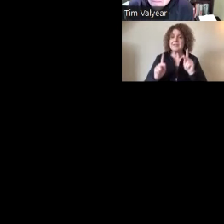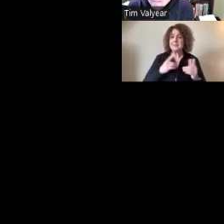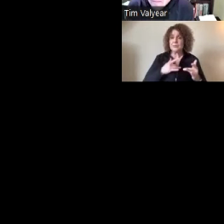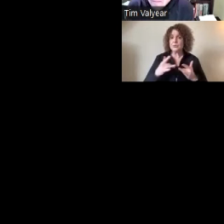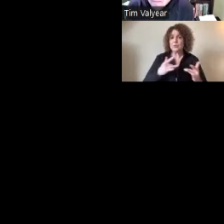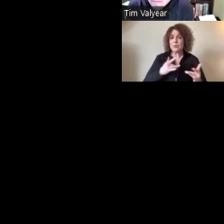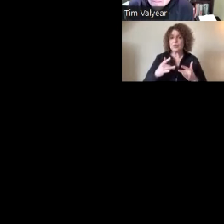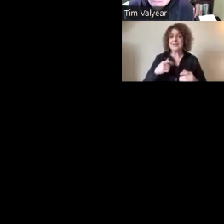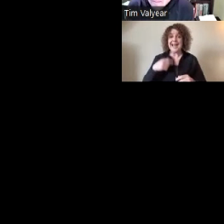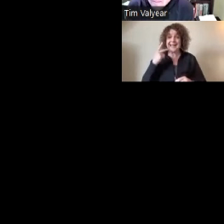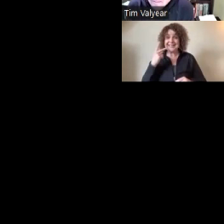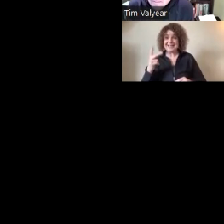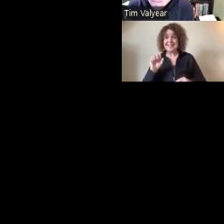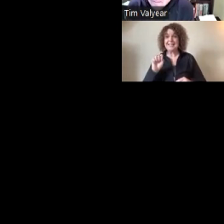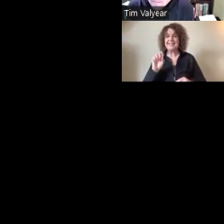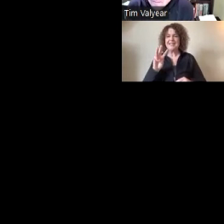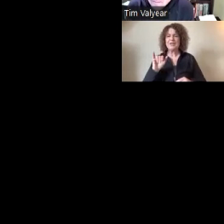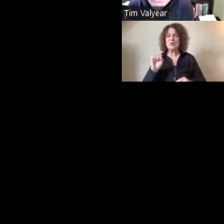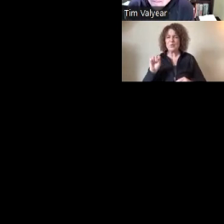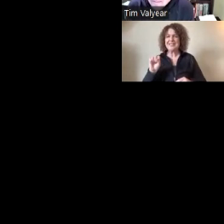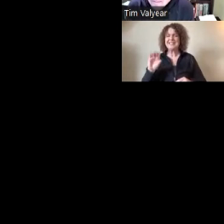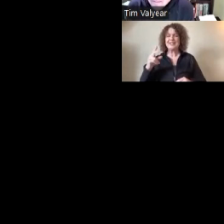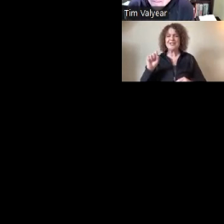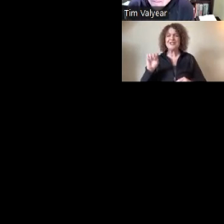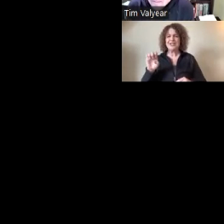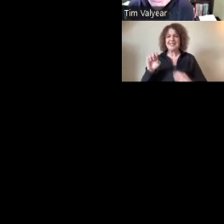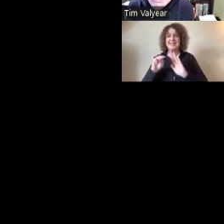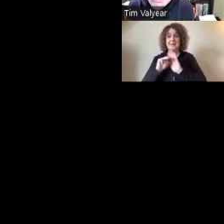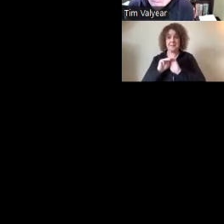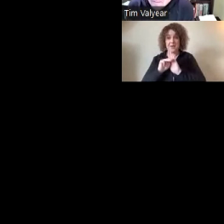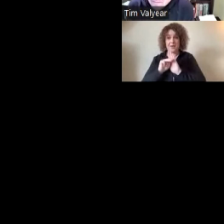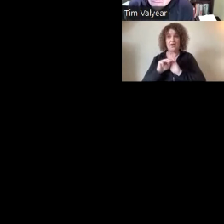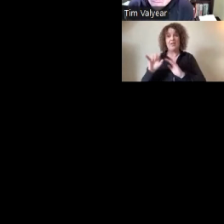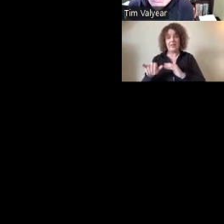'm going to agree with you, Tim, and most people are kind